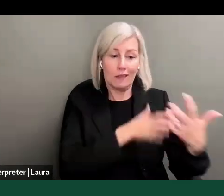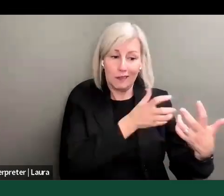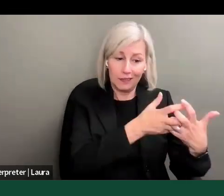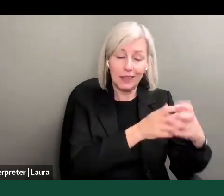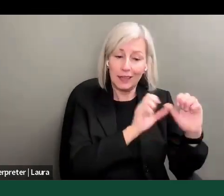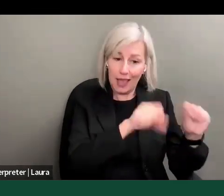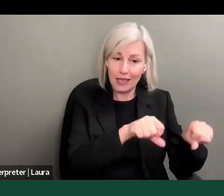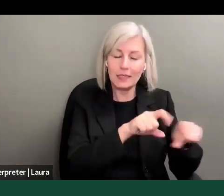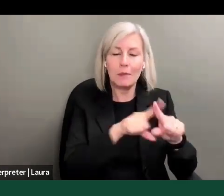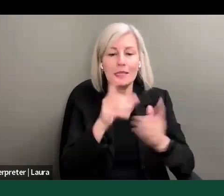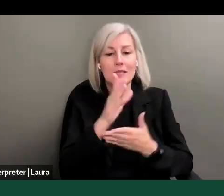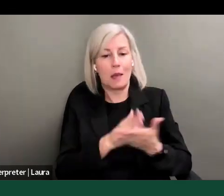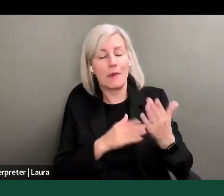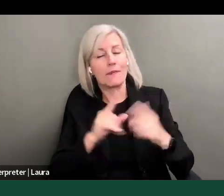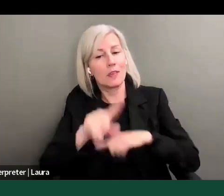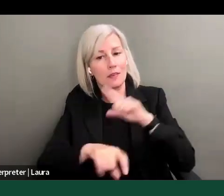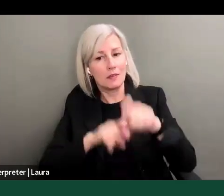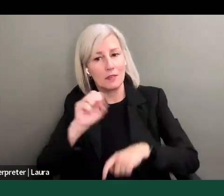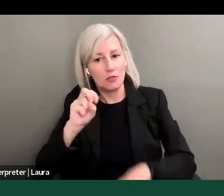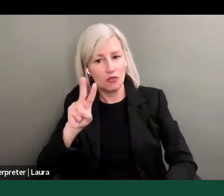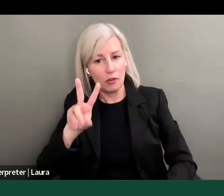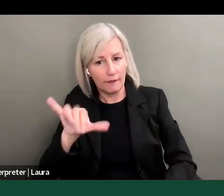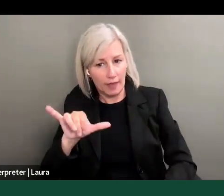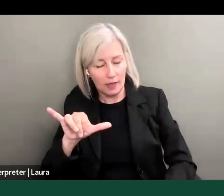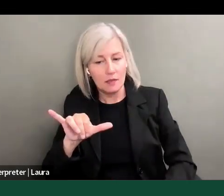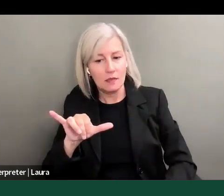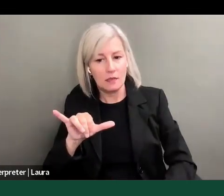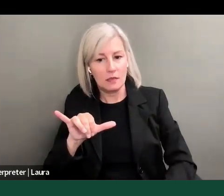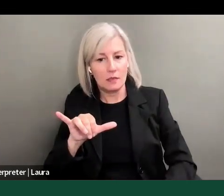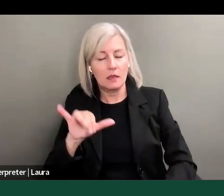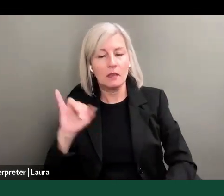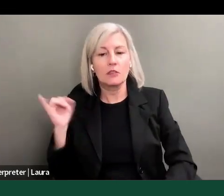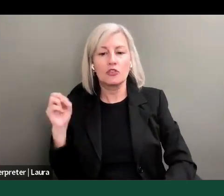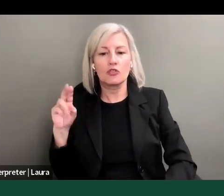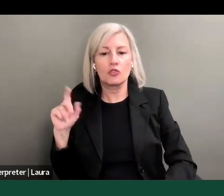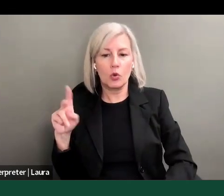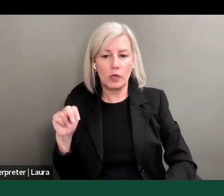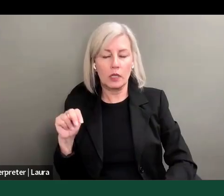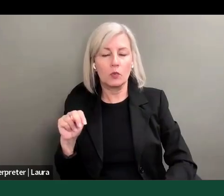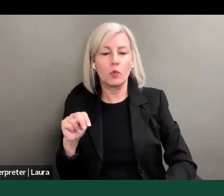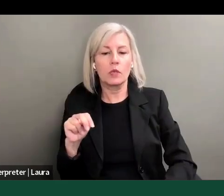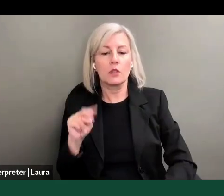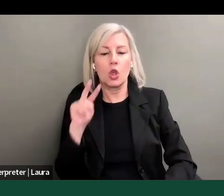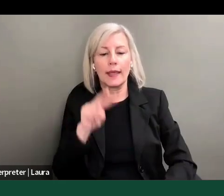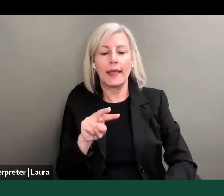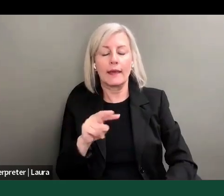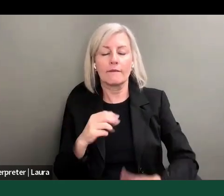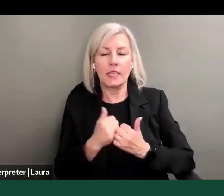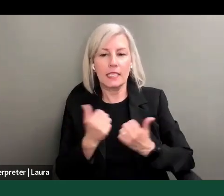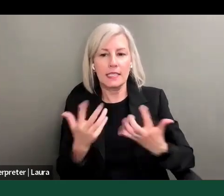But some of the questionnaires Jordan was experimenting with a fatigue rating.